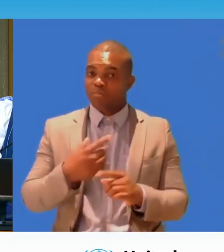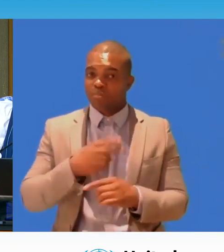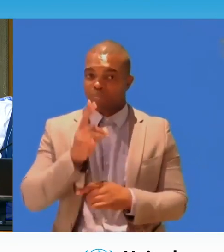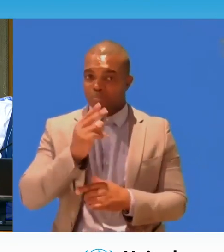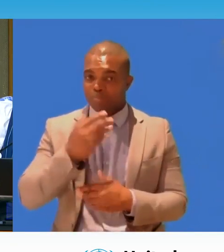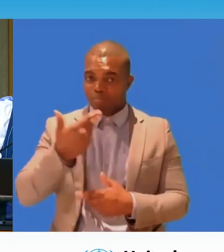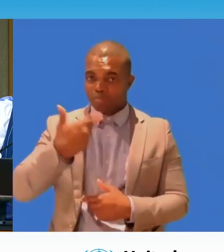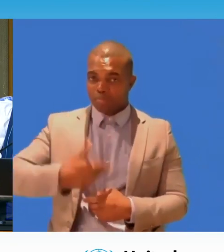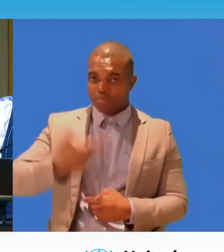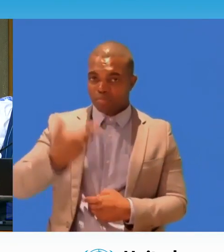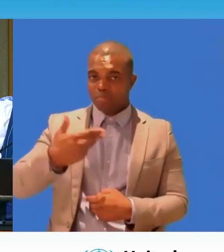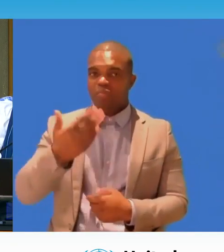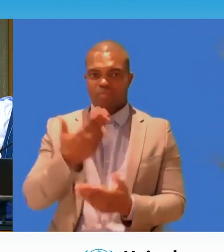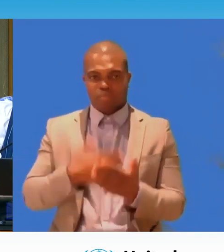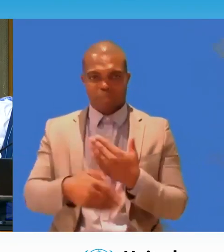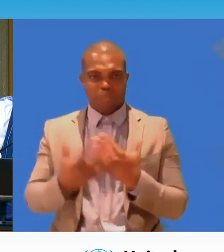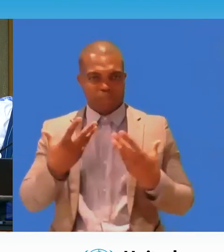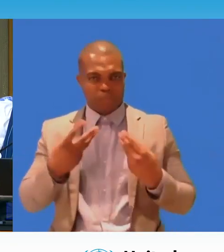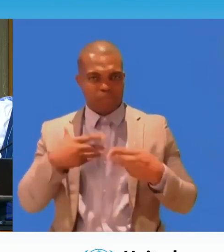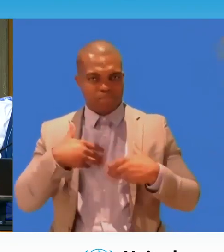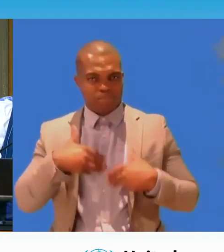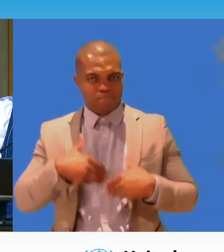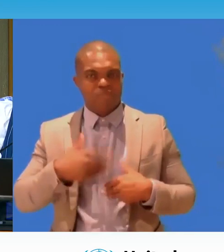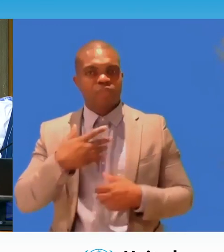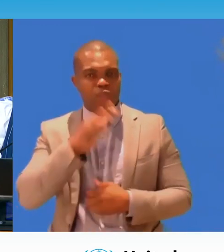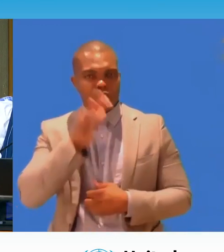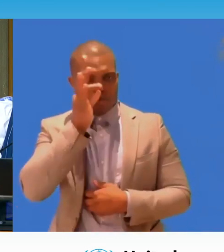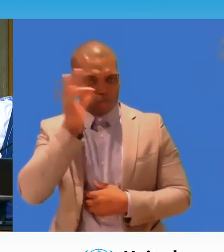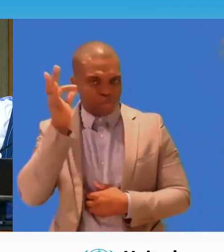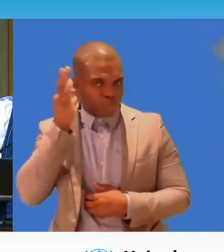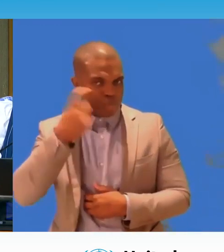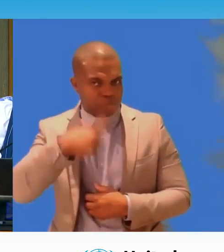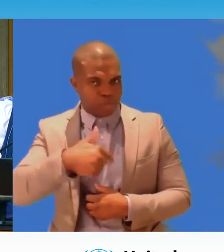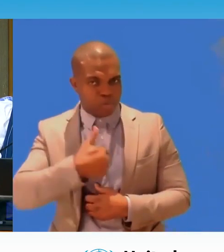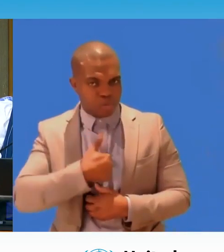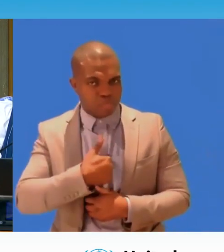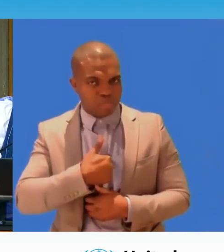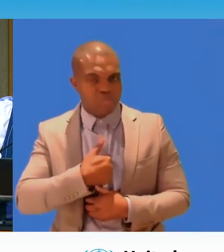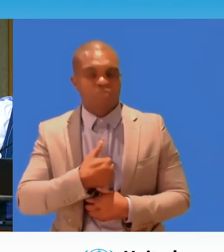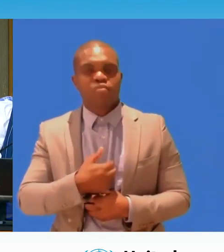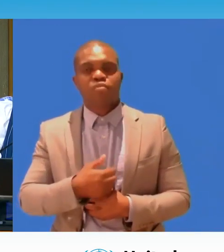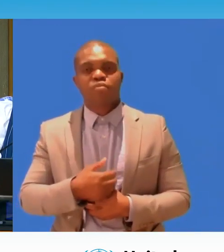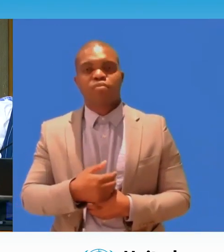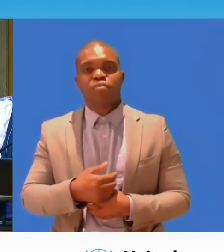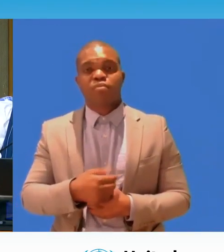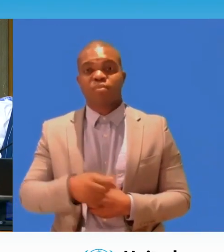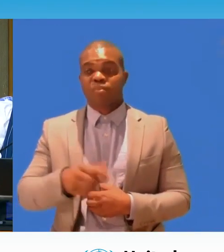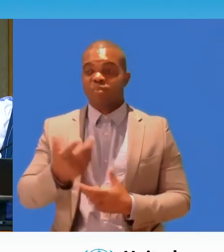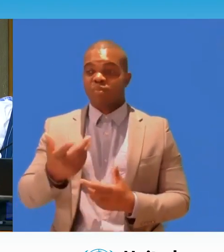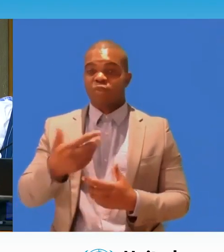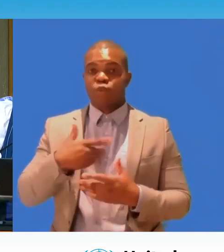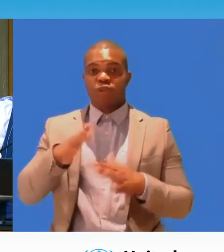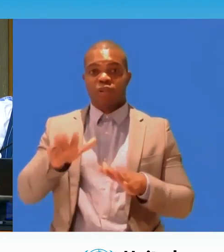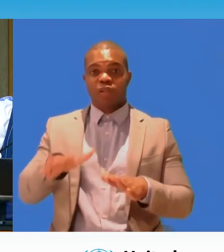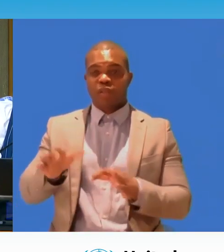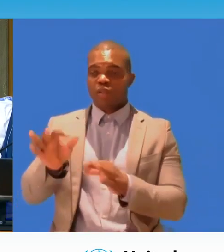aspects of my identity because all too often in legisl ation policy programming